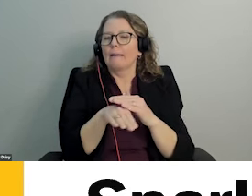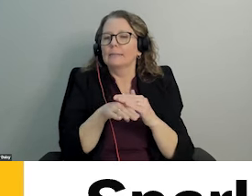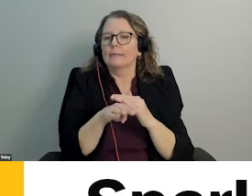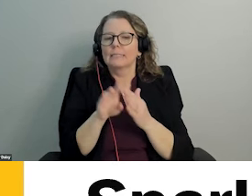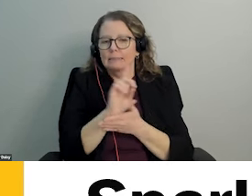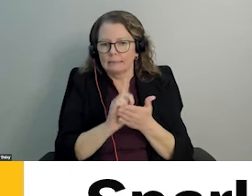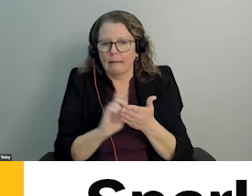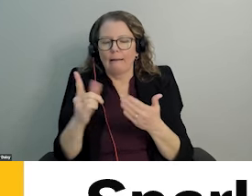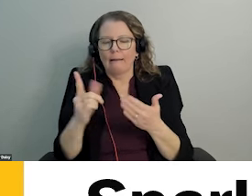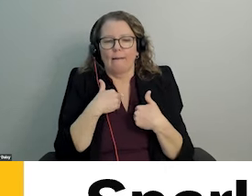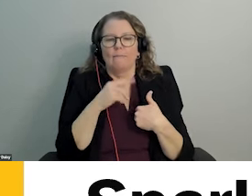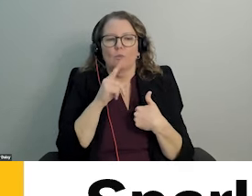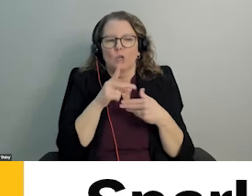They have a short program there.